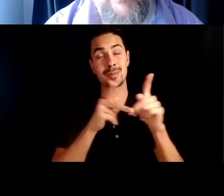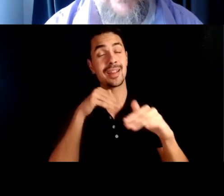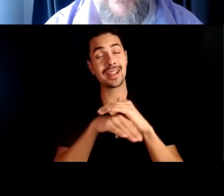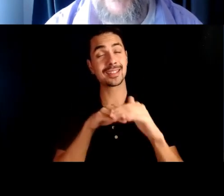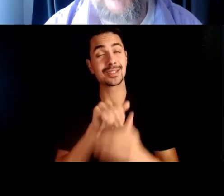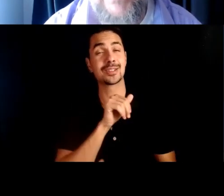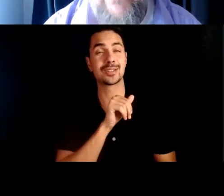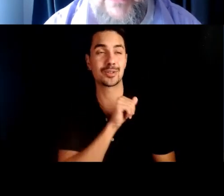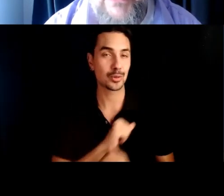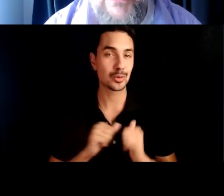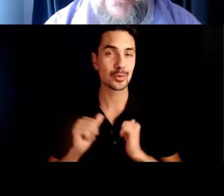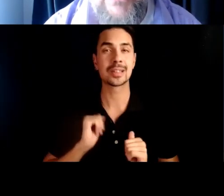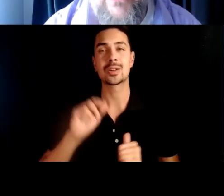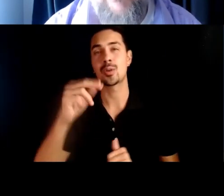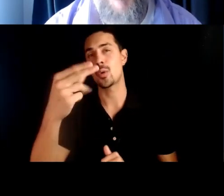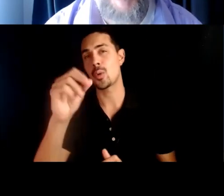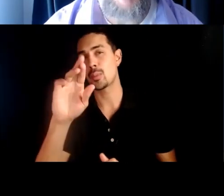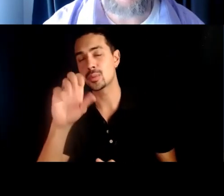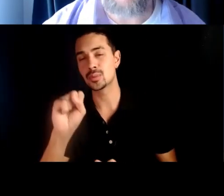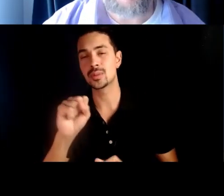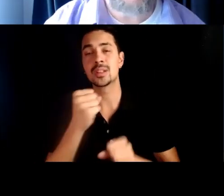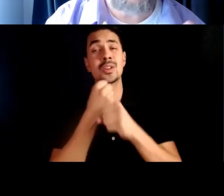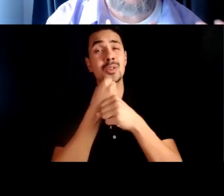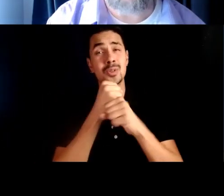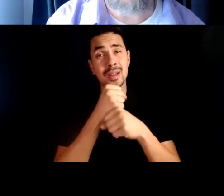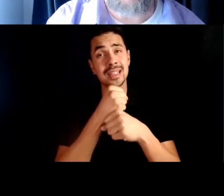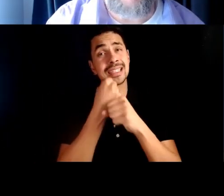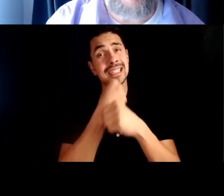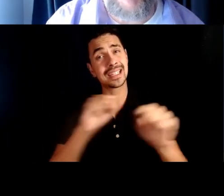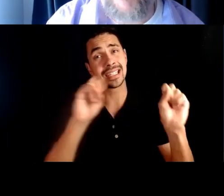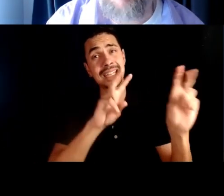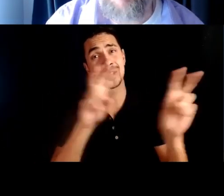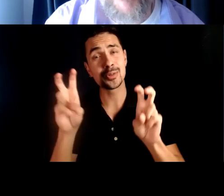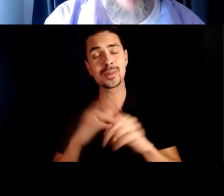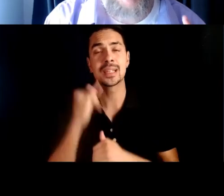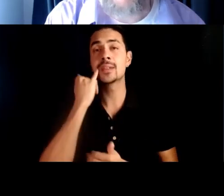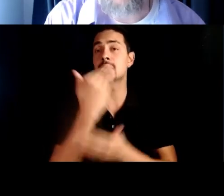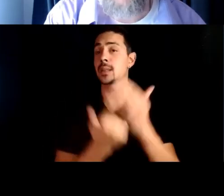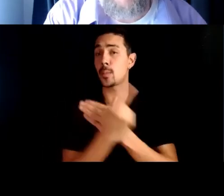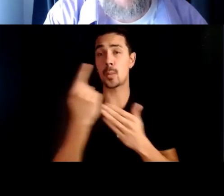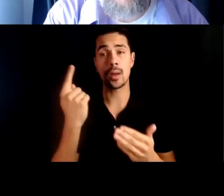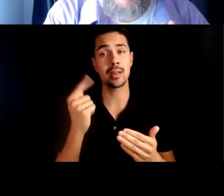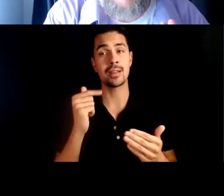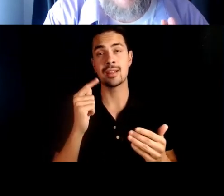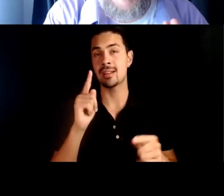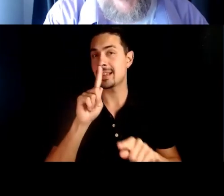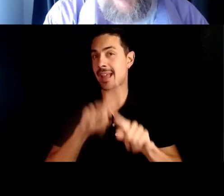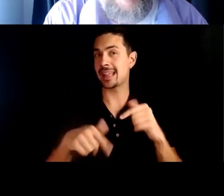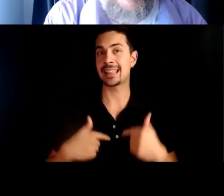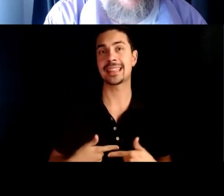it really created some safety issues. So if someone isn't able to live socially